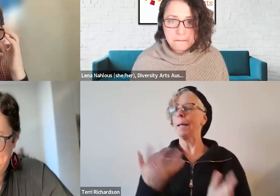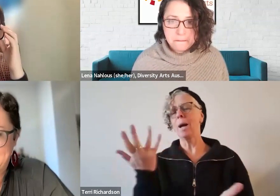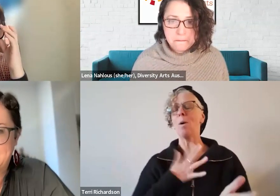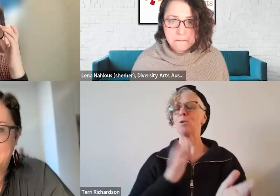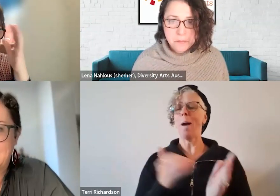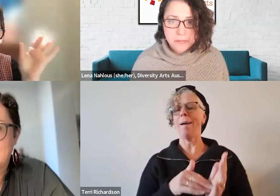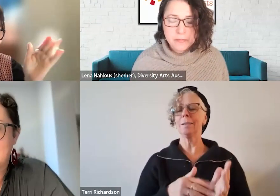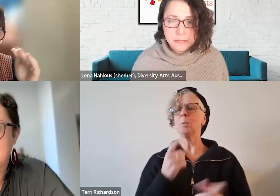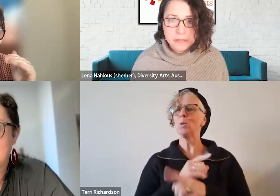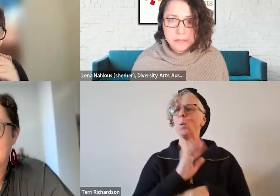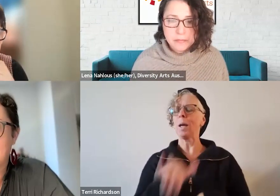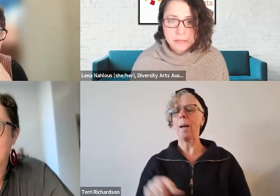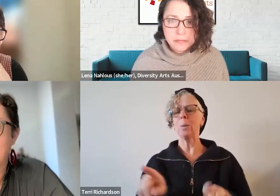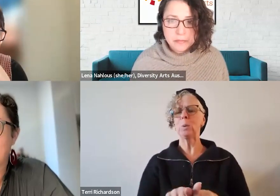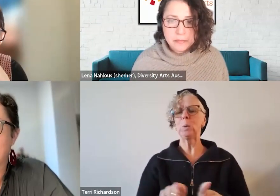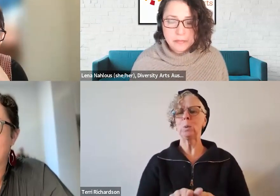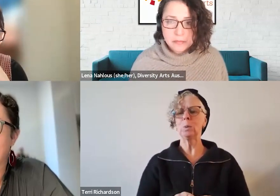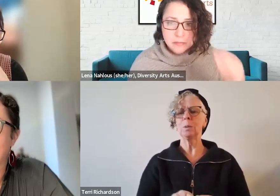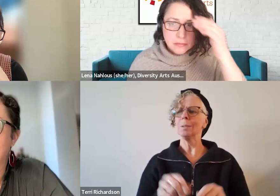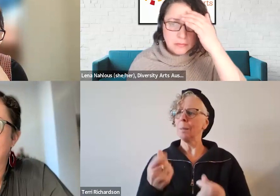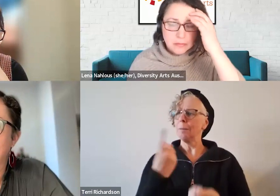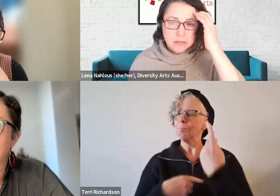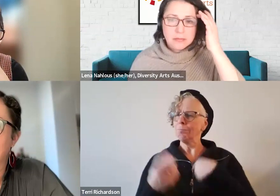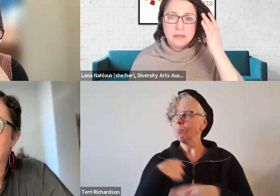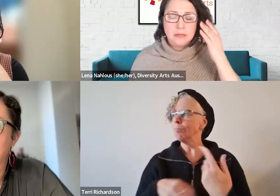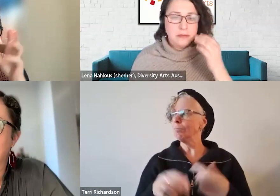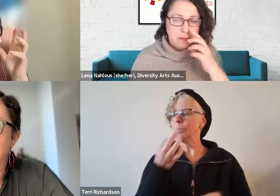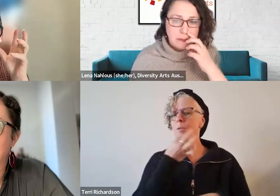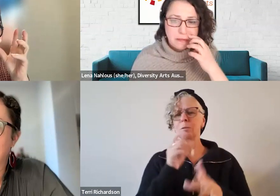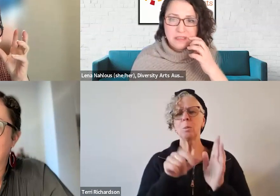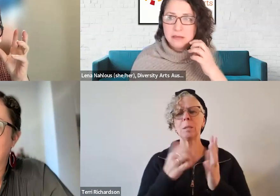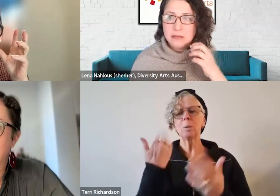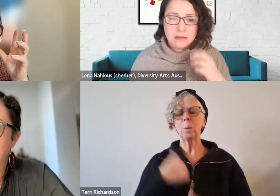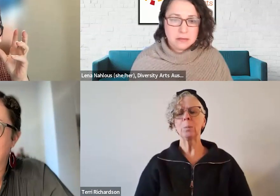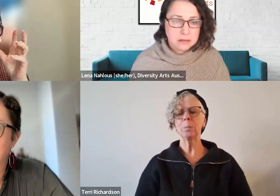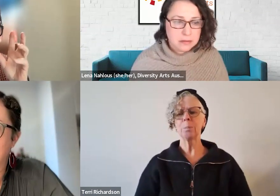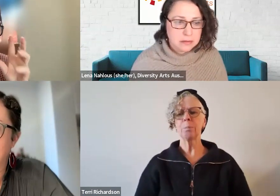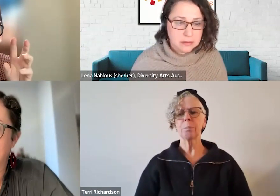about and some of the commentary a few minutes ago?